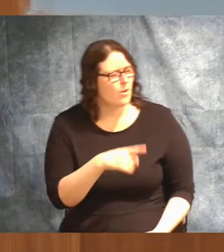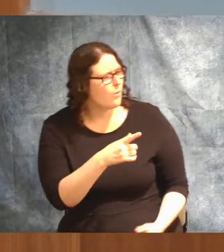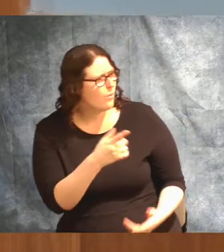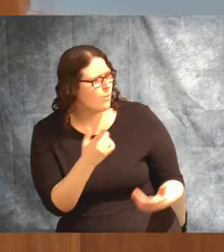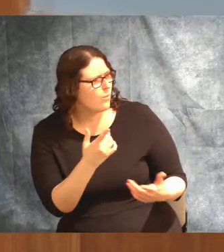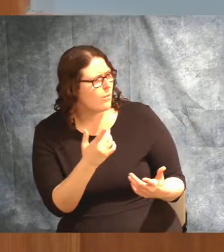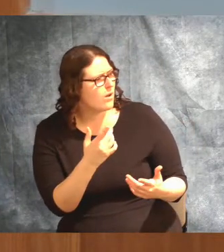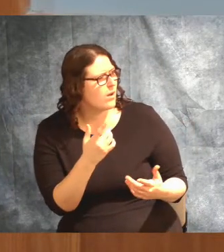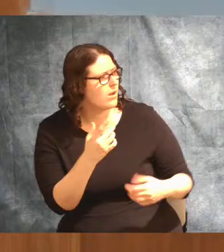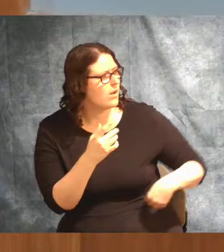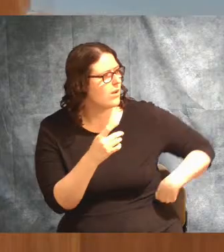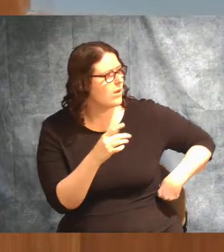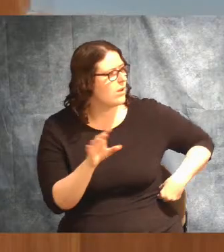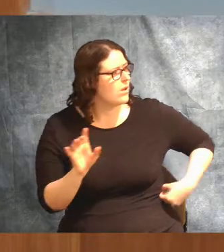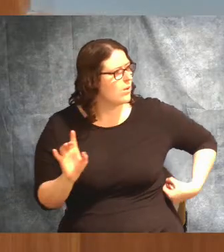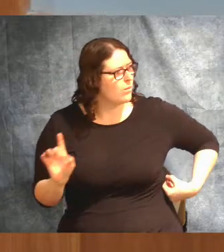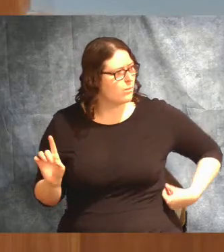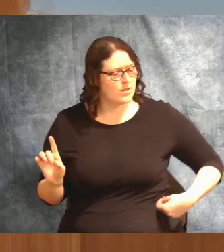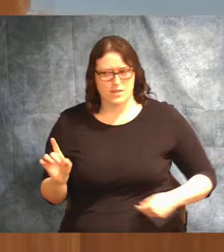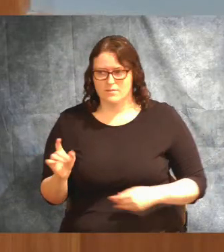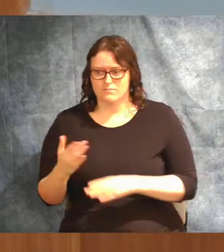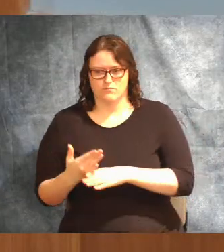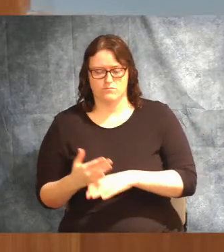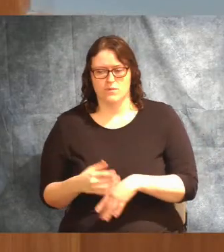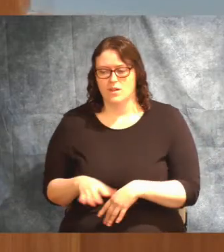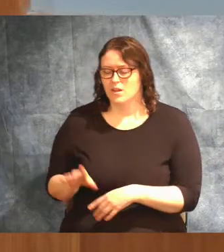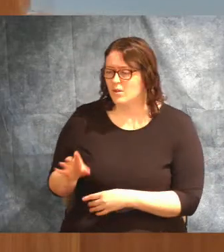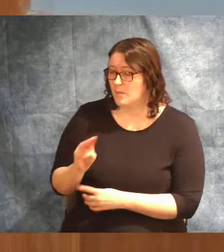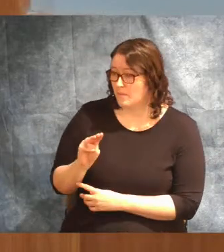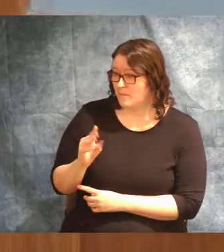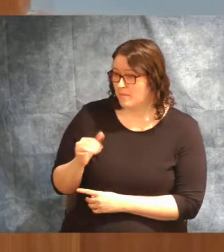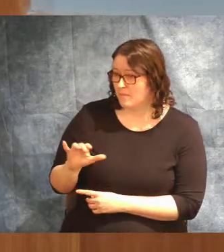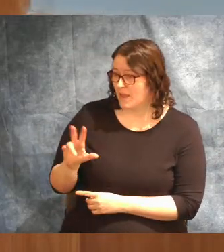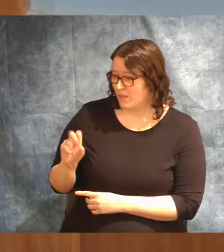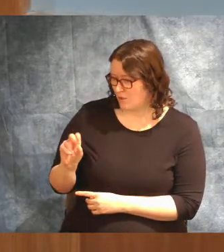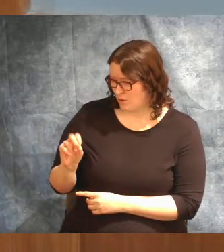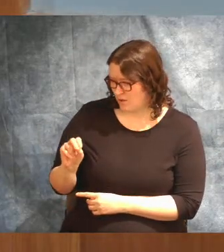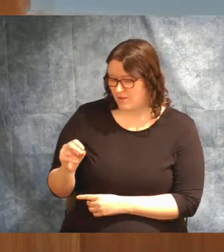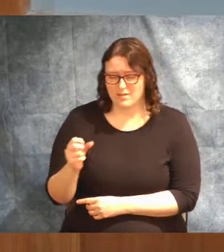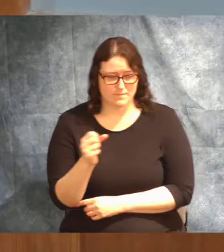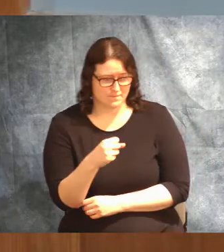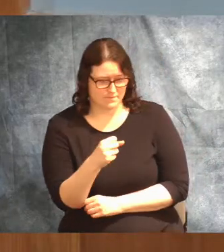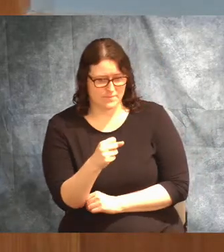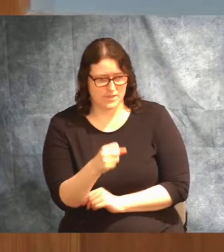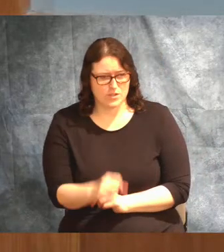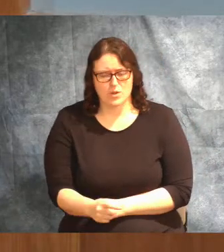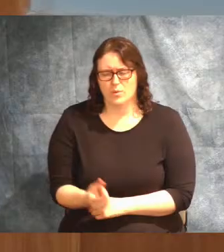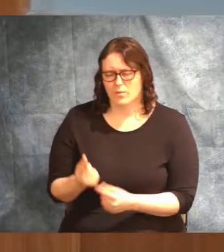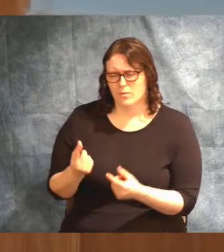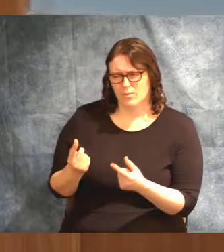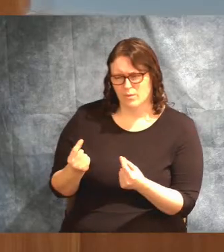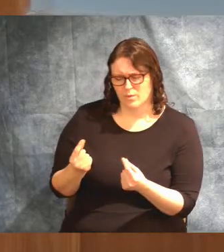excuse me. I'm just So, it was May 30th. Yes. Okay. So, what I will do is have my chief of